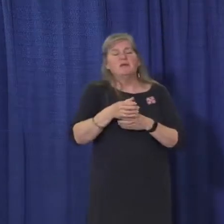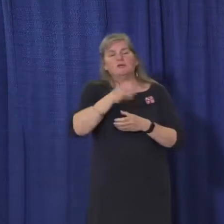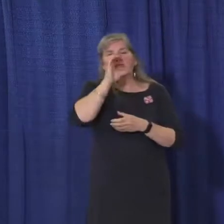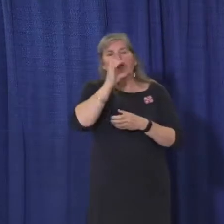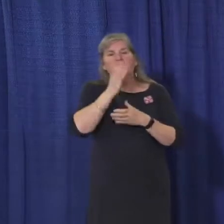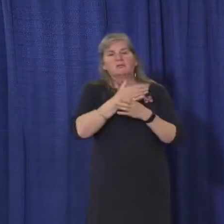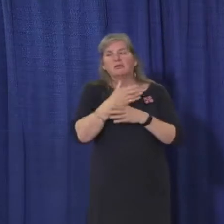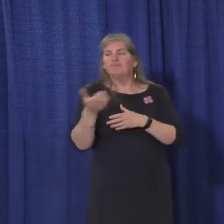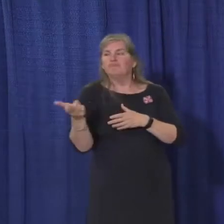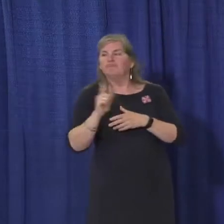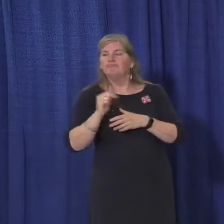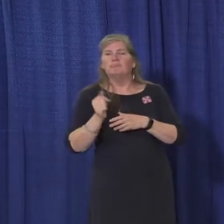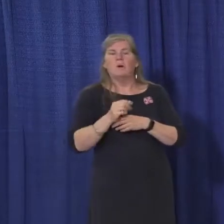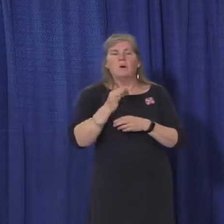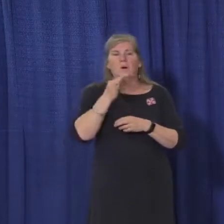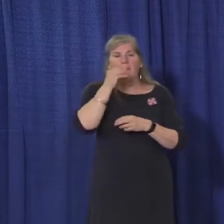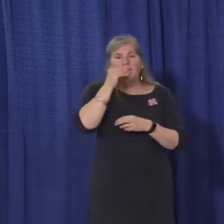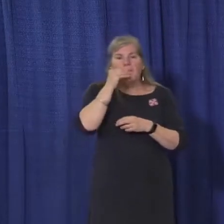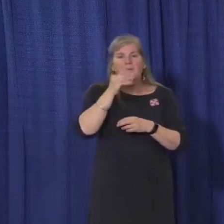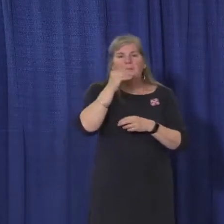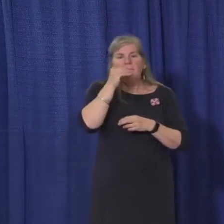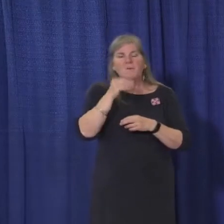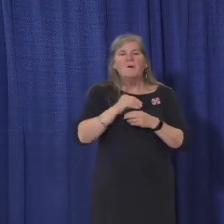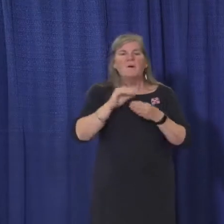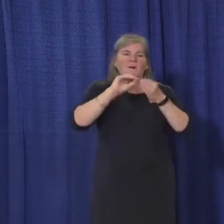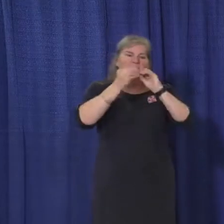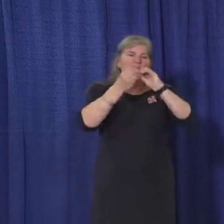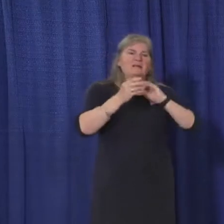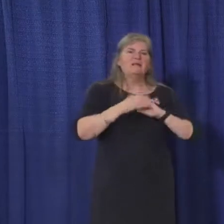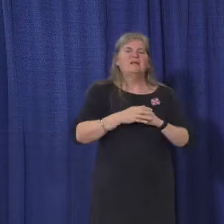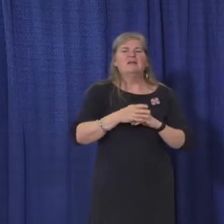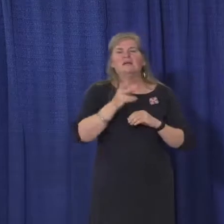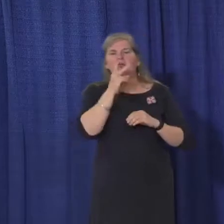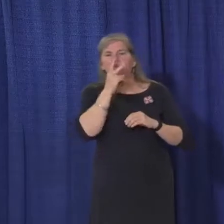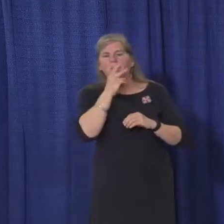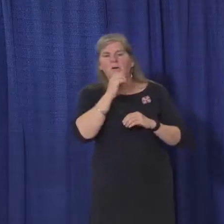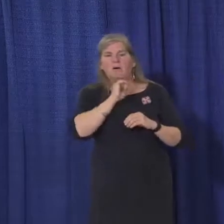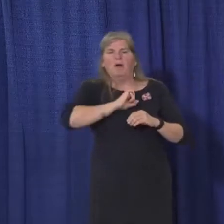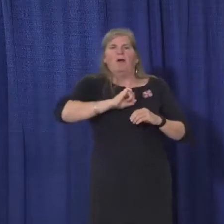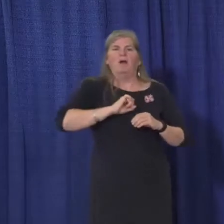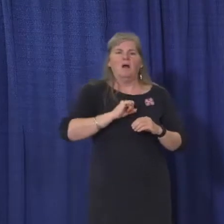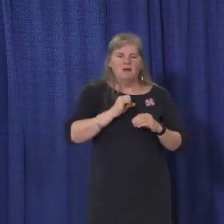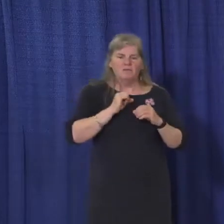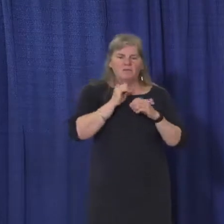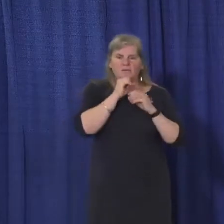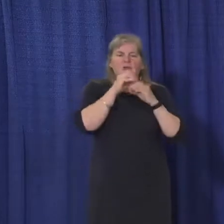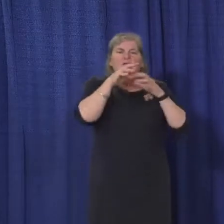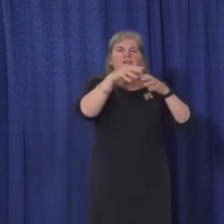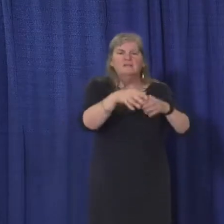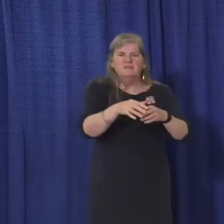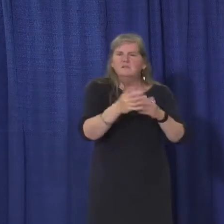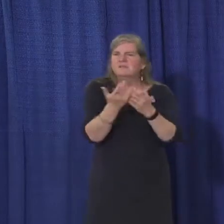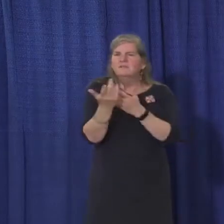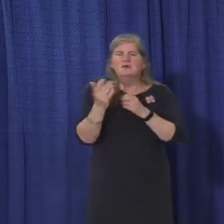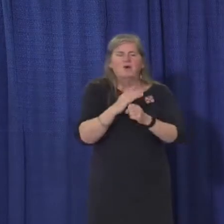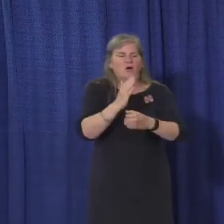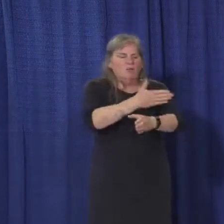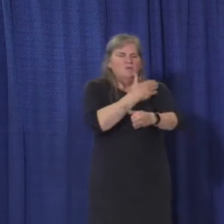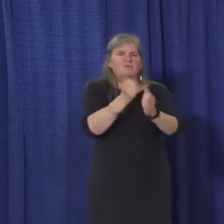shared a drink or a vape or you kiss them or have someone cough or sneeze on you or sang a song